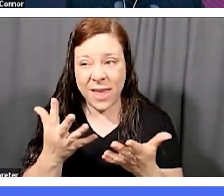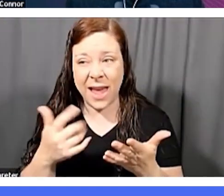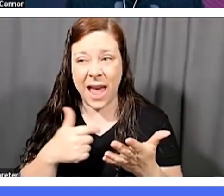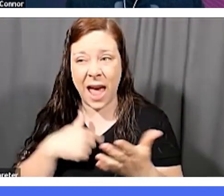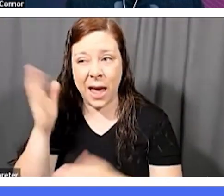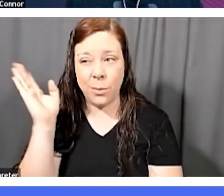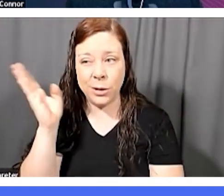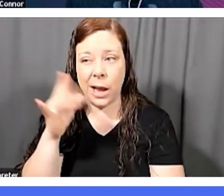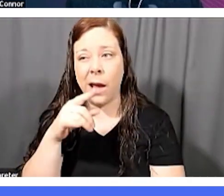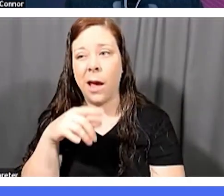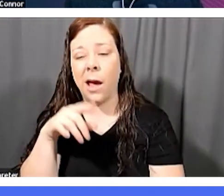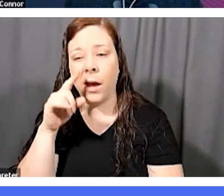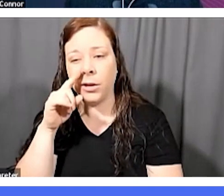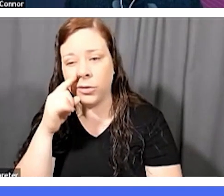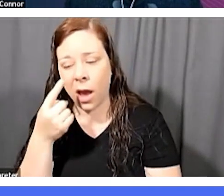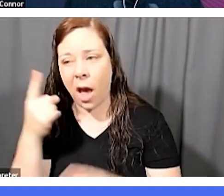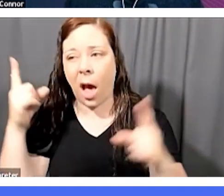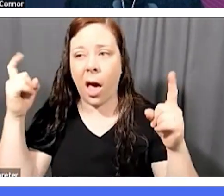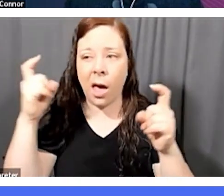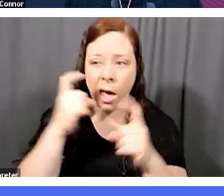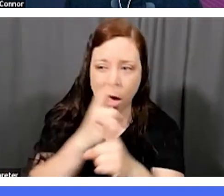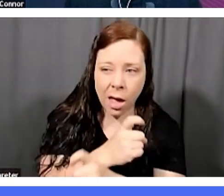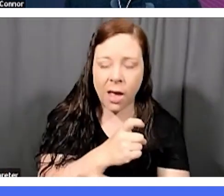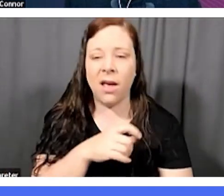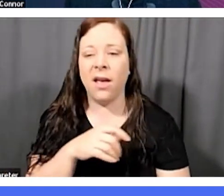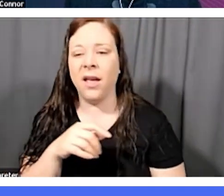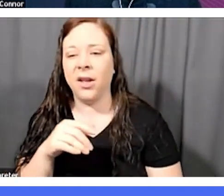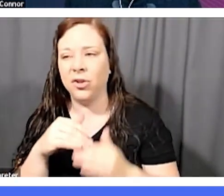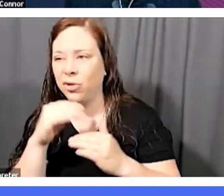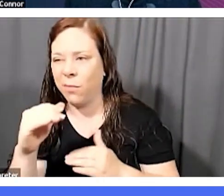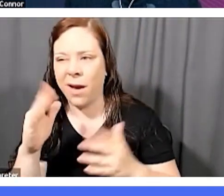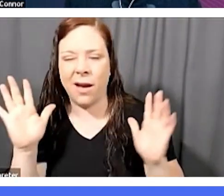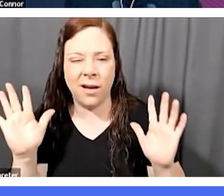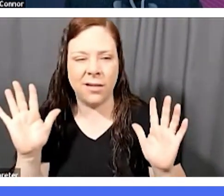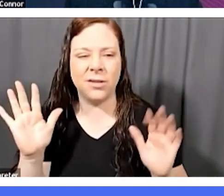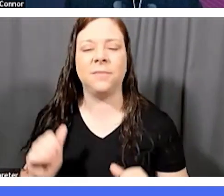and super complex and geeky, you'll remember less of it than if I try to be approachable in the way that I teach it to you.